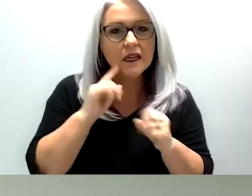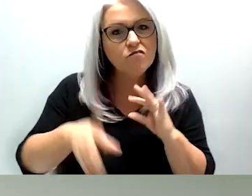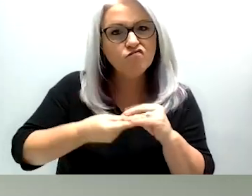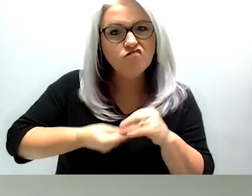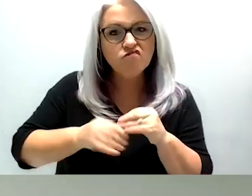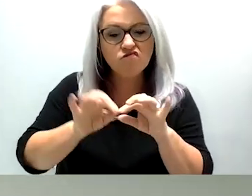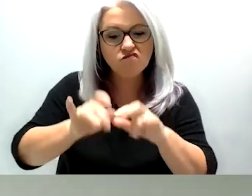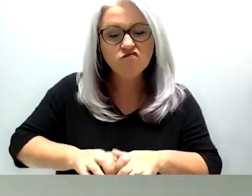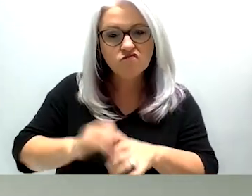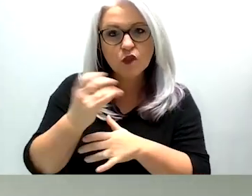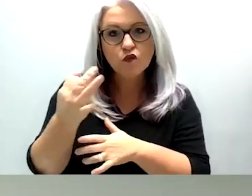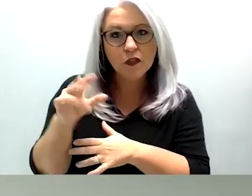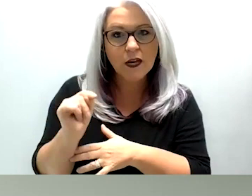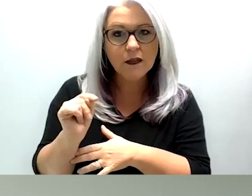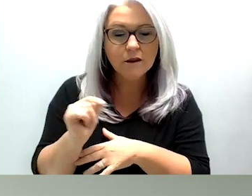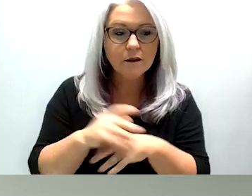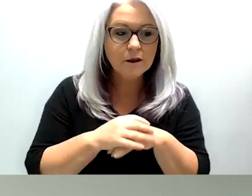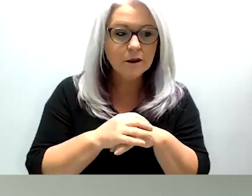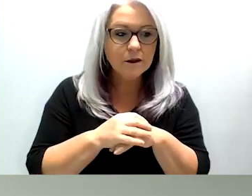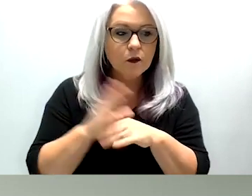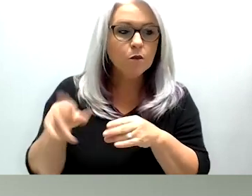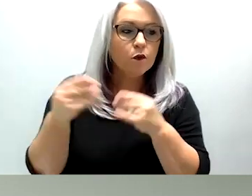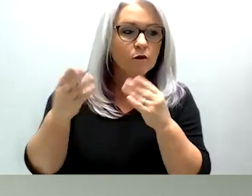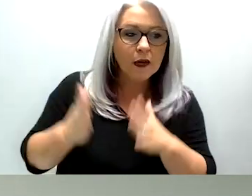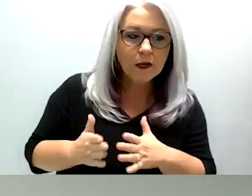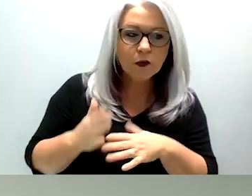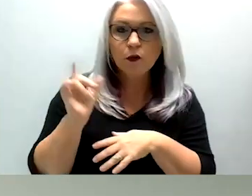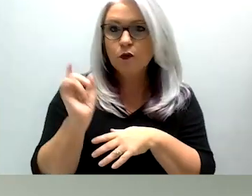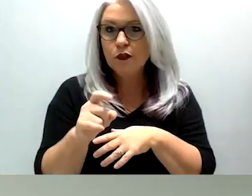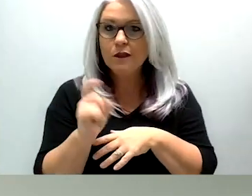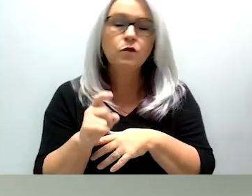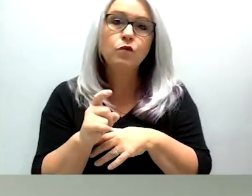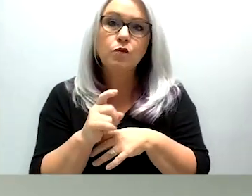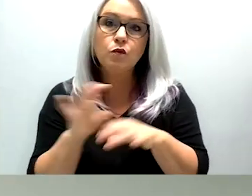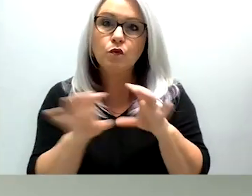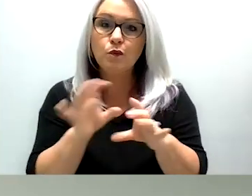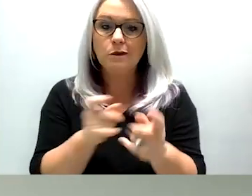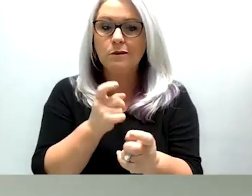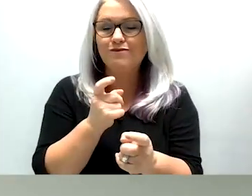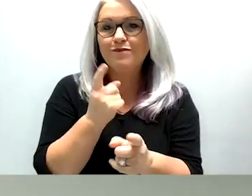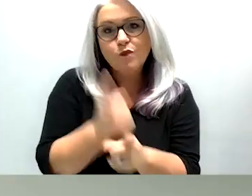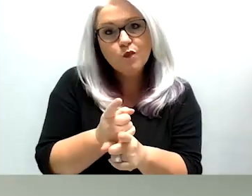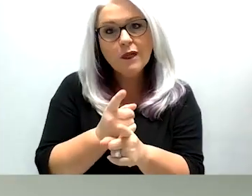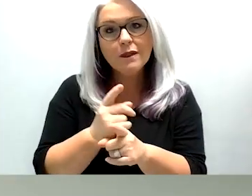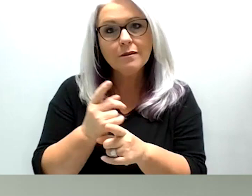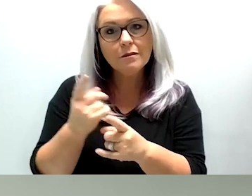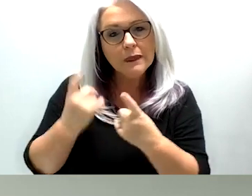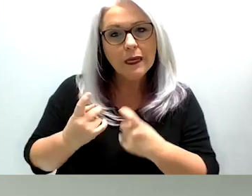getting your provider to do the right tests. That then document the severity of the symptoms.